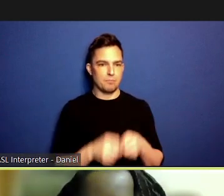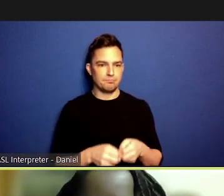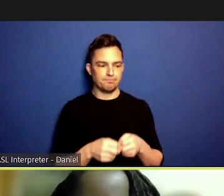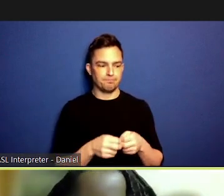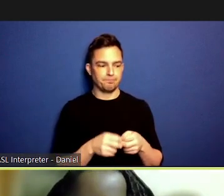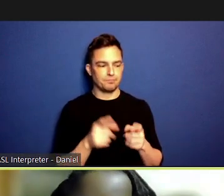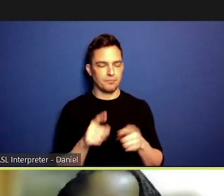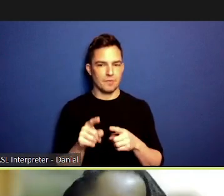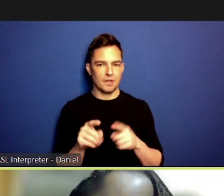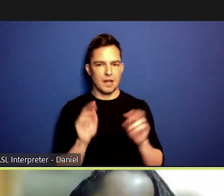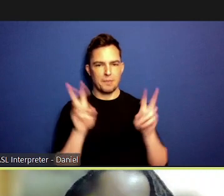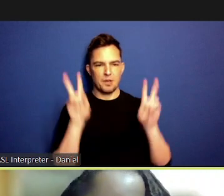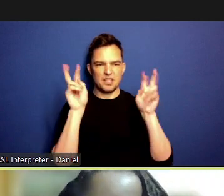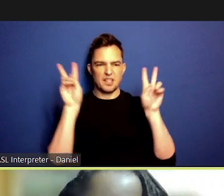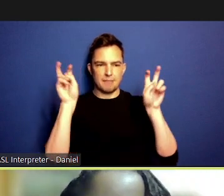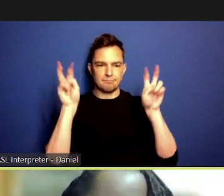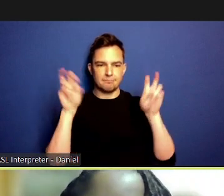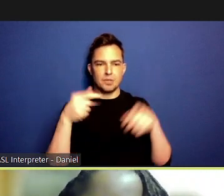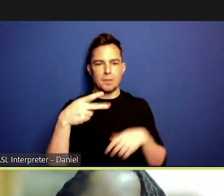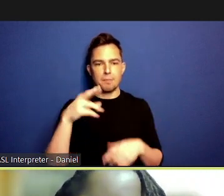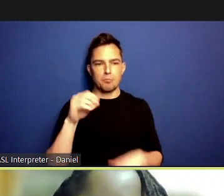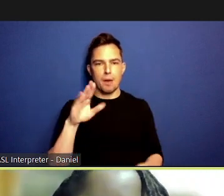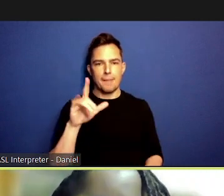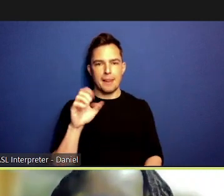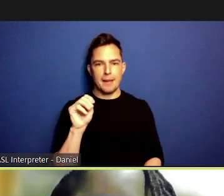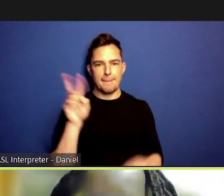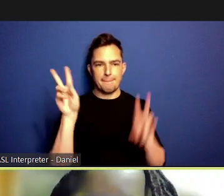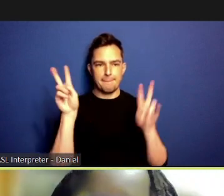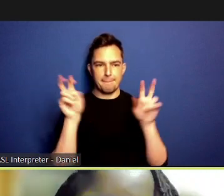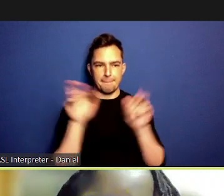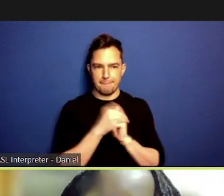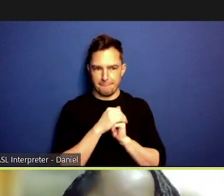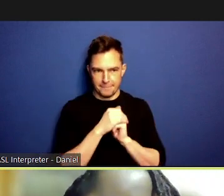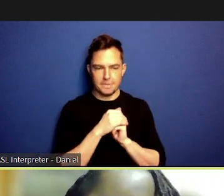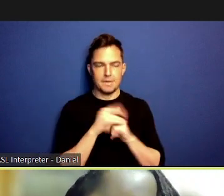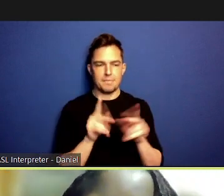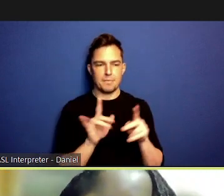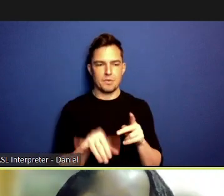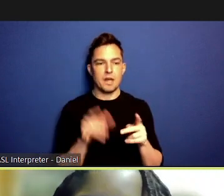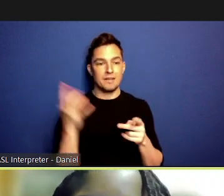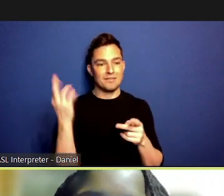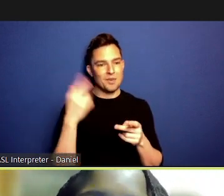that in quotes for folks who can't see me doing that. Because we really have to reorient